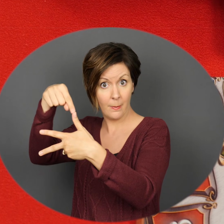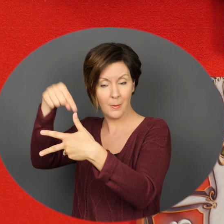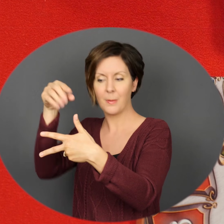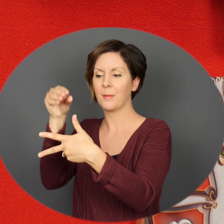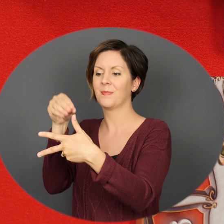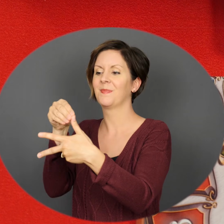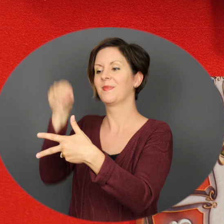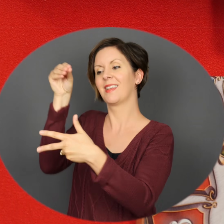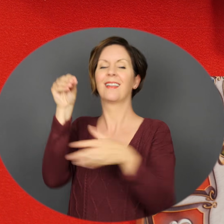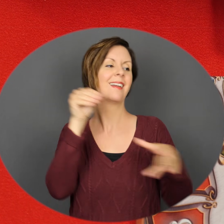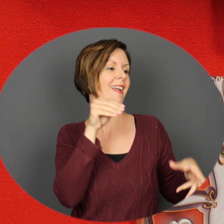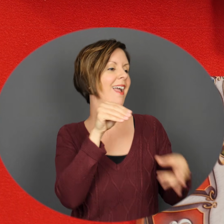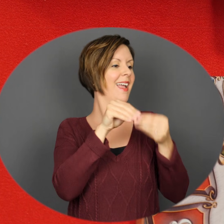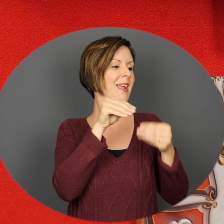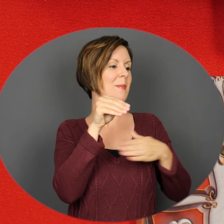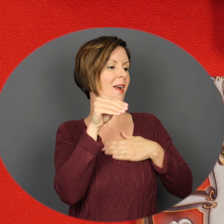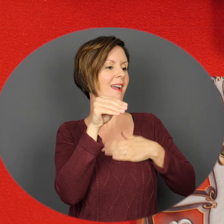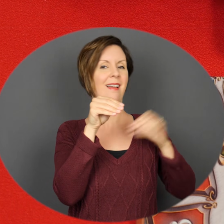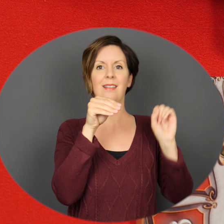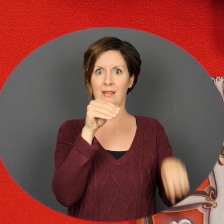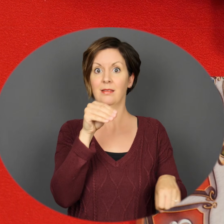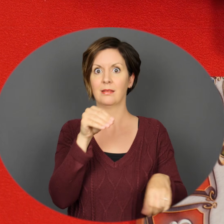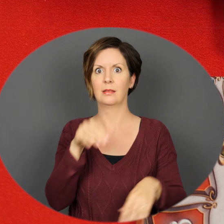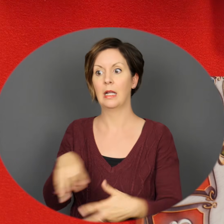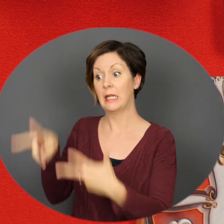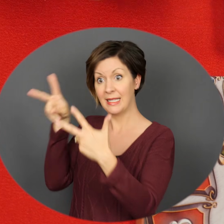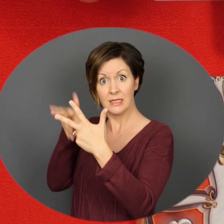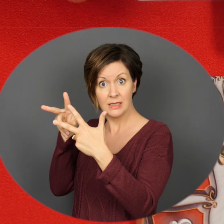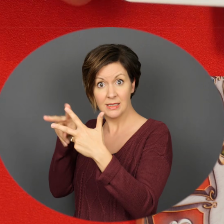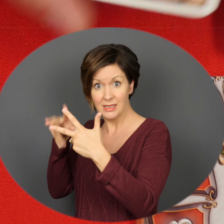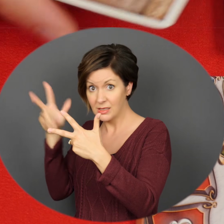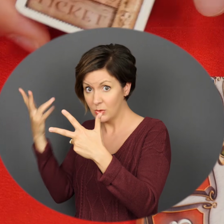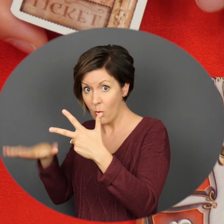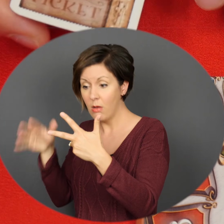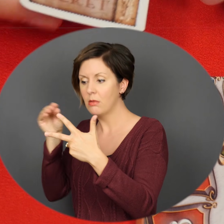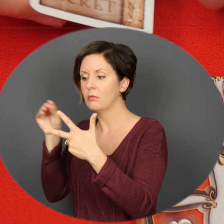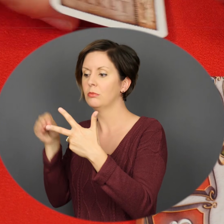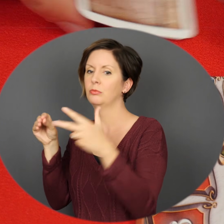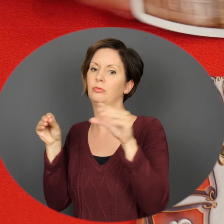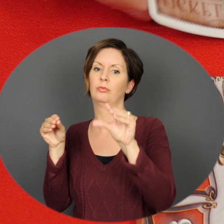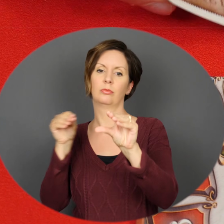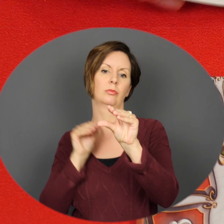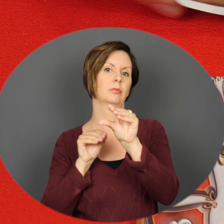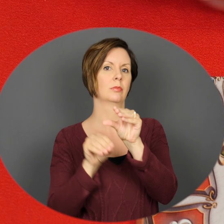Any new cards that you choose not to keep are then returned to the bottom of this deck and soon